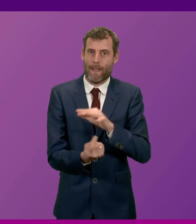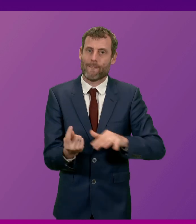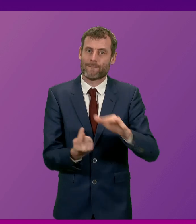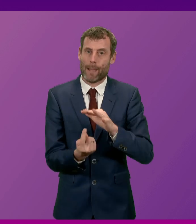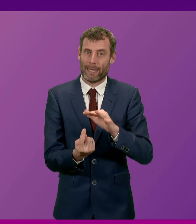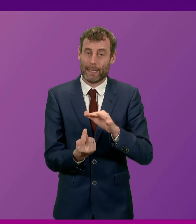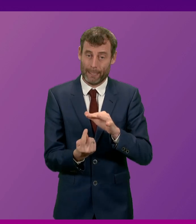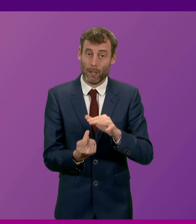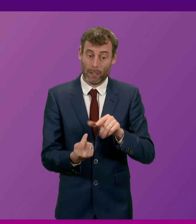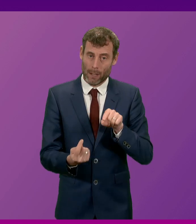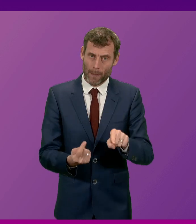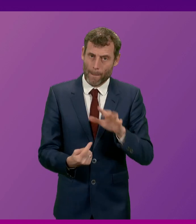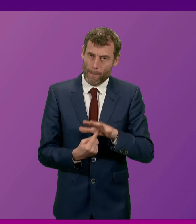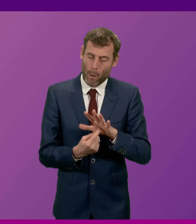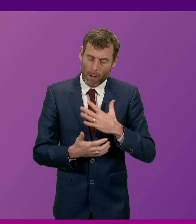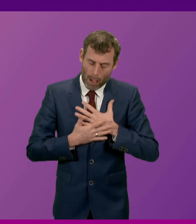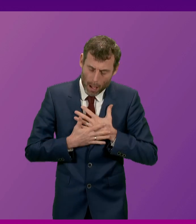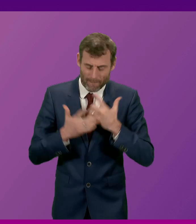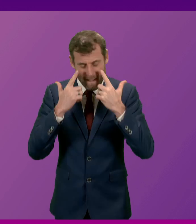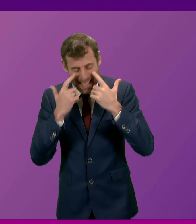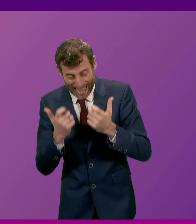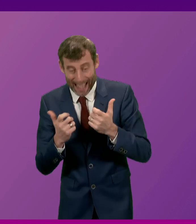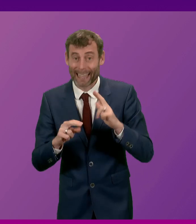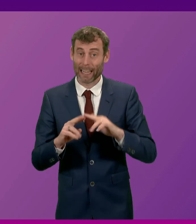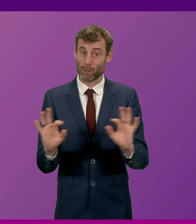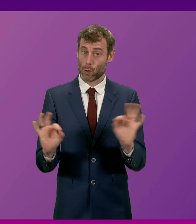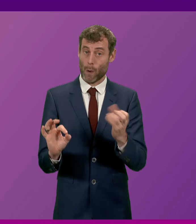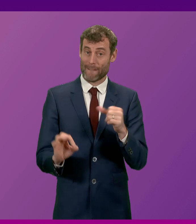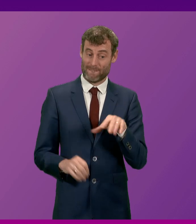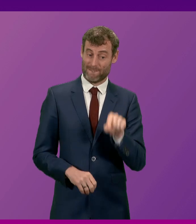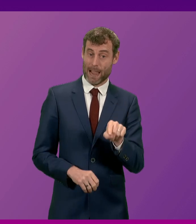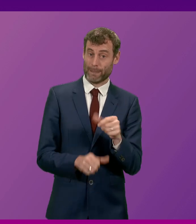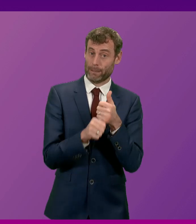commitment, our health and social care service would simply collapse. However, just a third